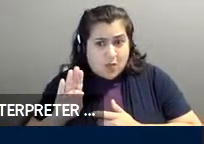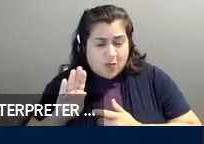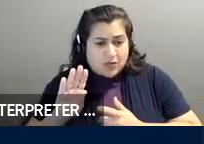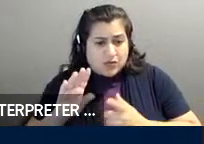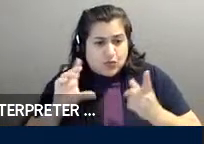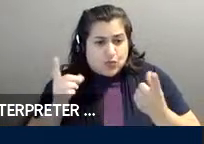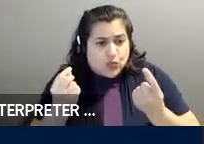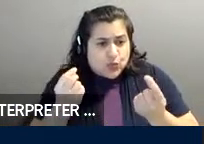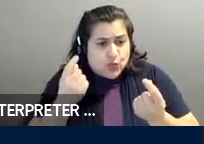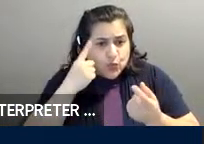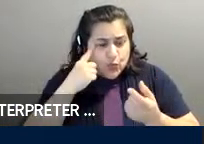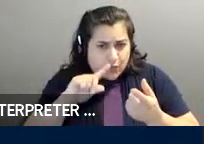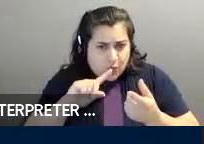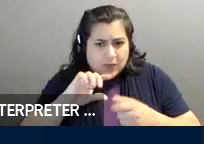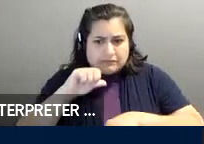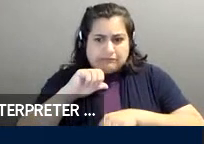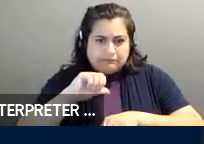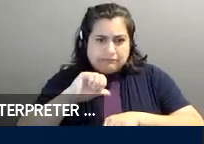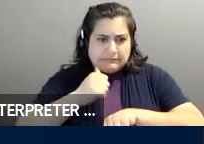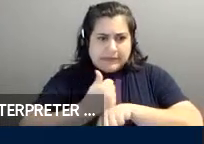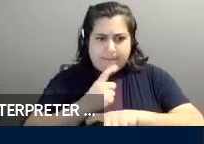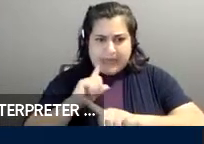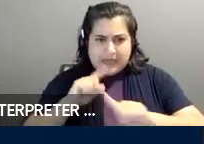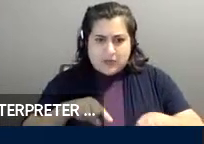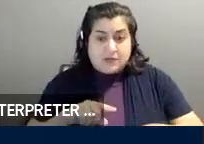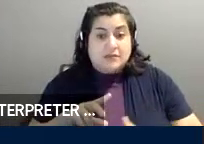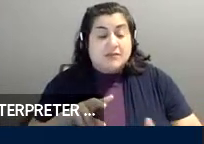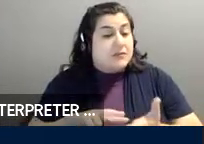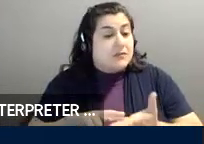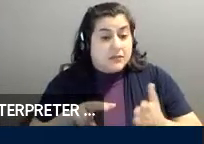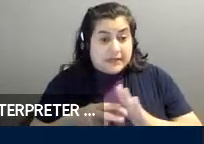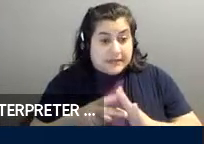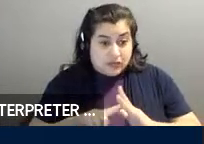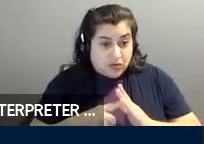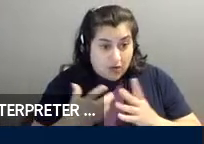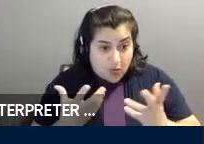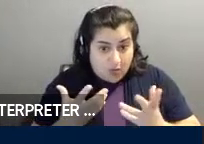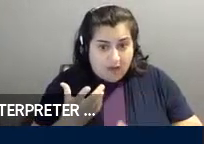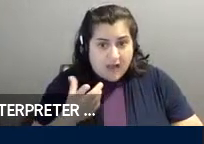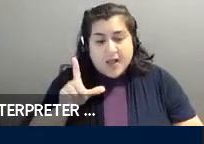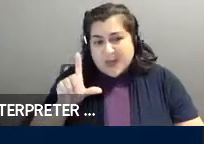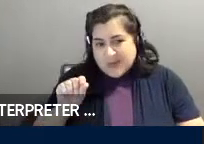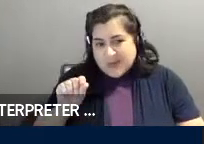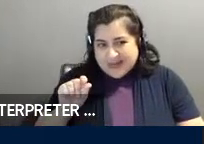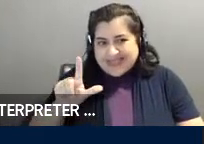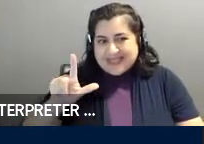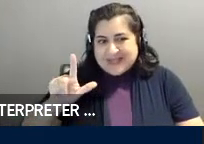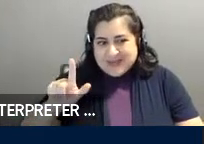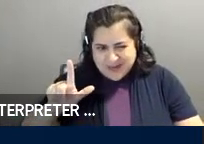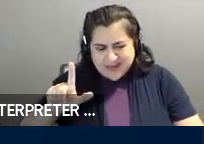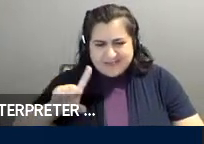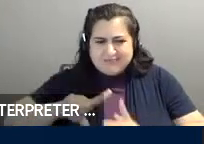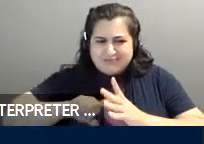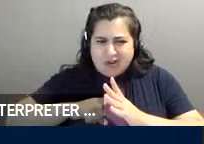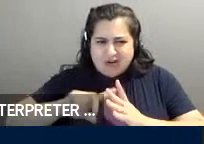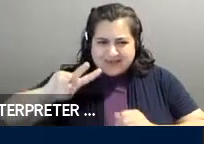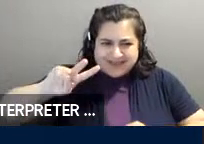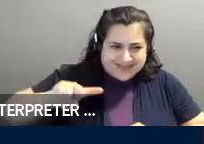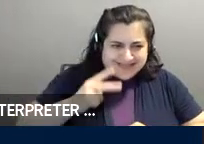So in 2021, last year, the Access Board did commission a secondary analysis of the anthropometry